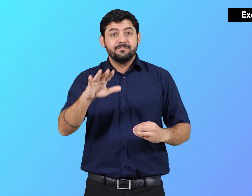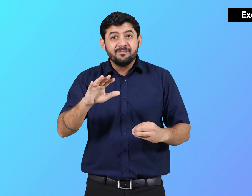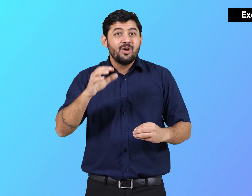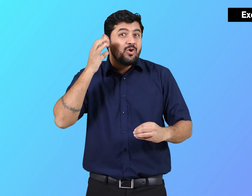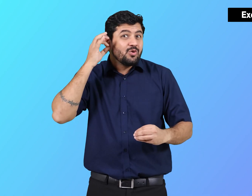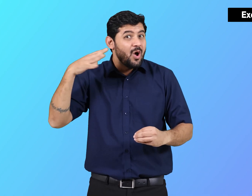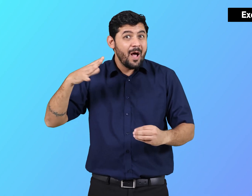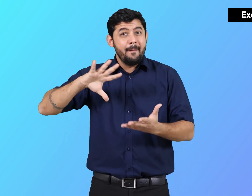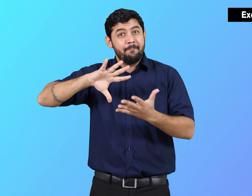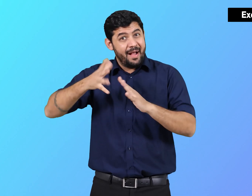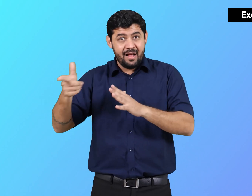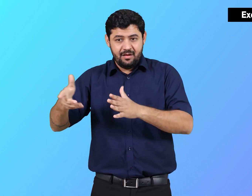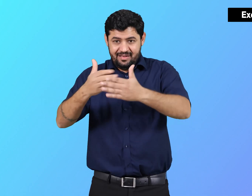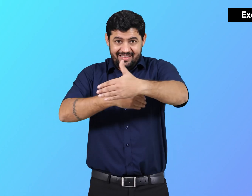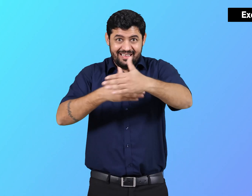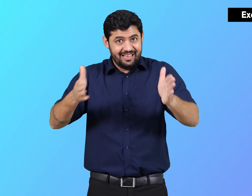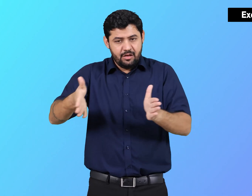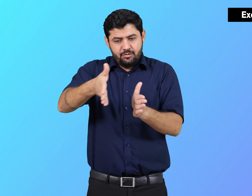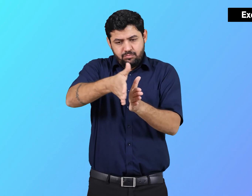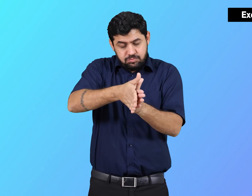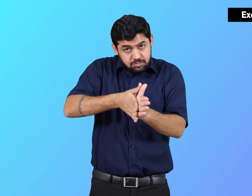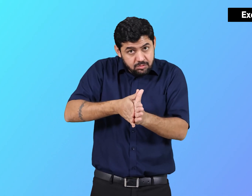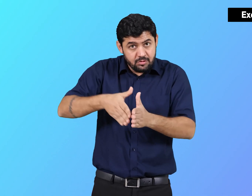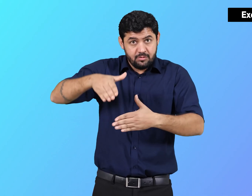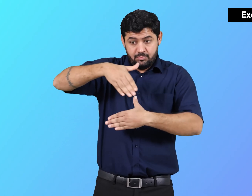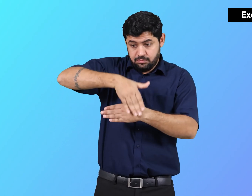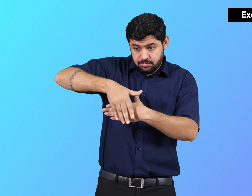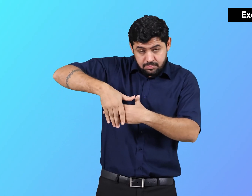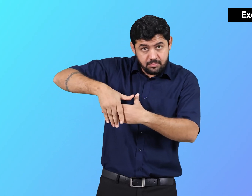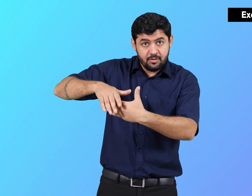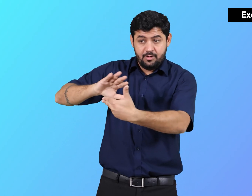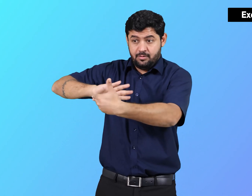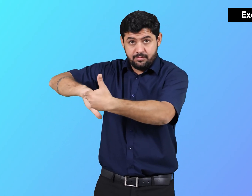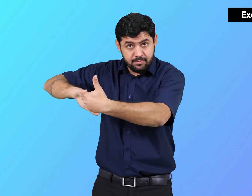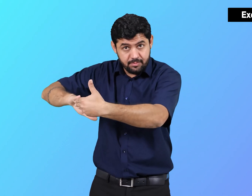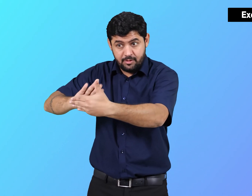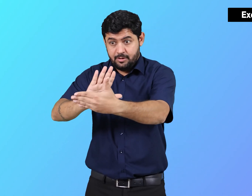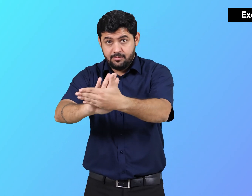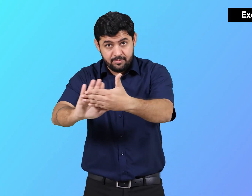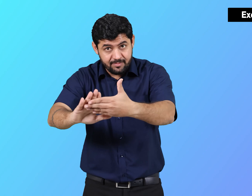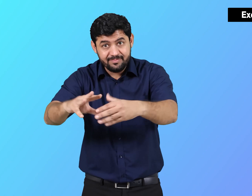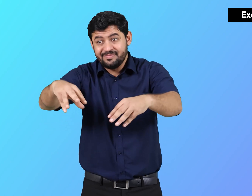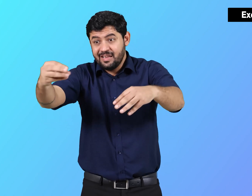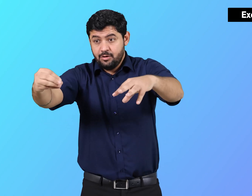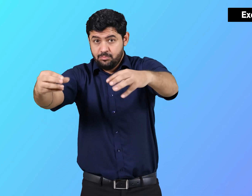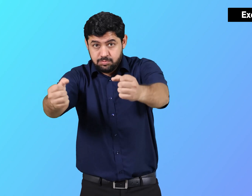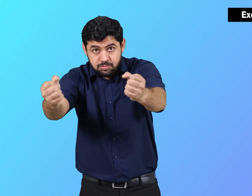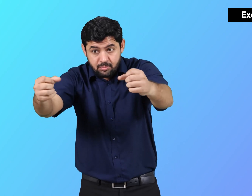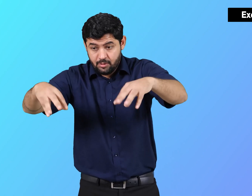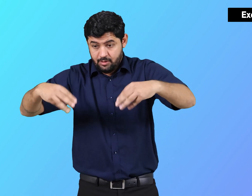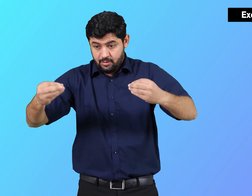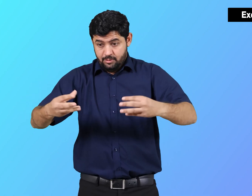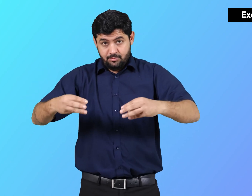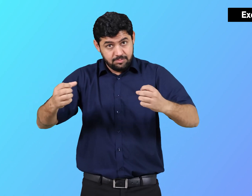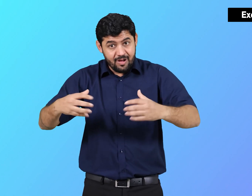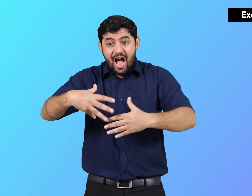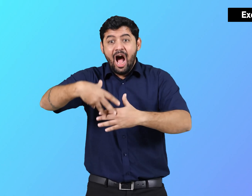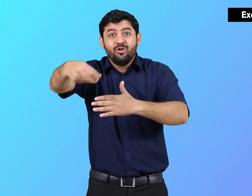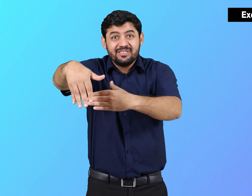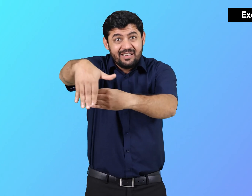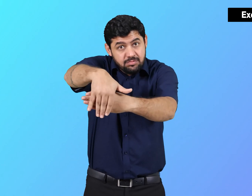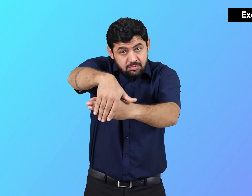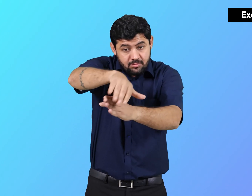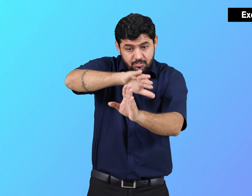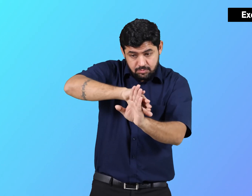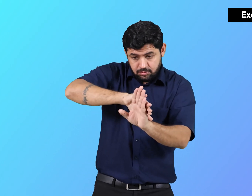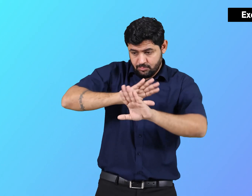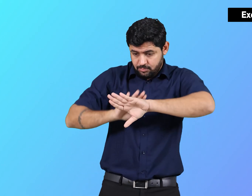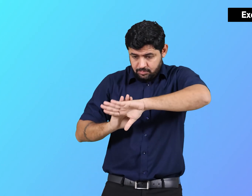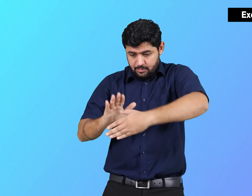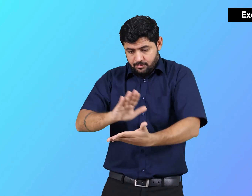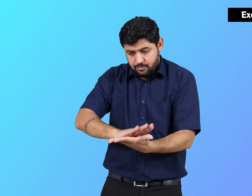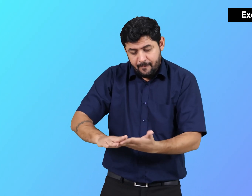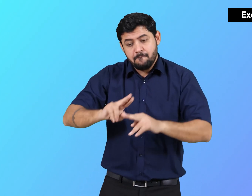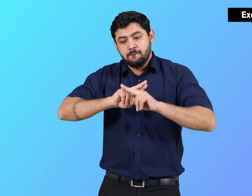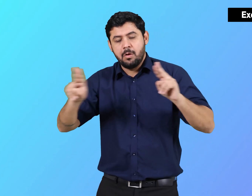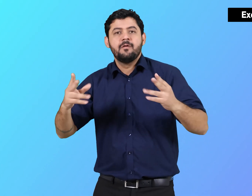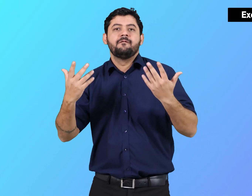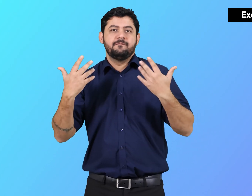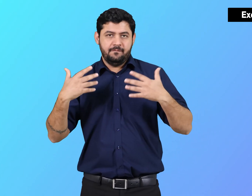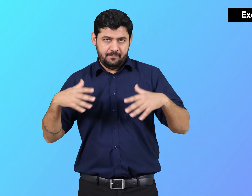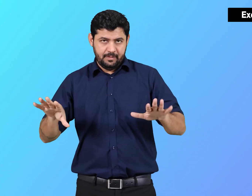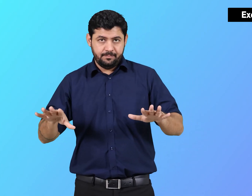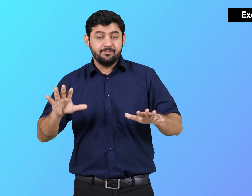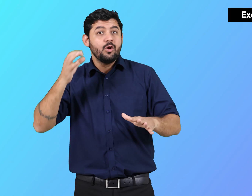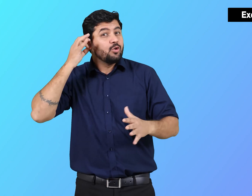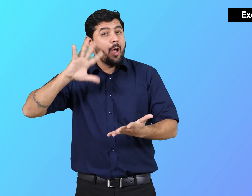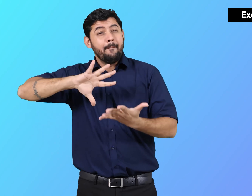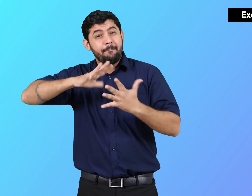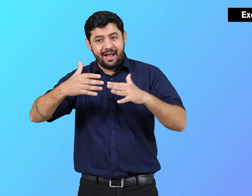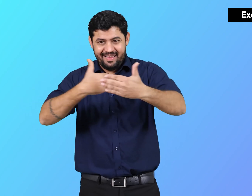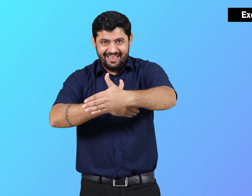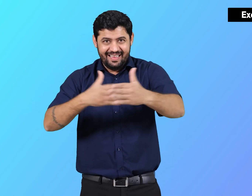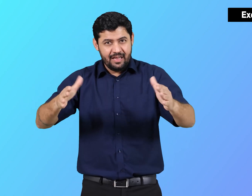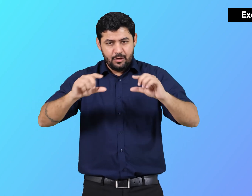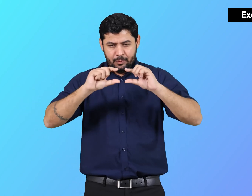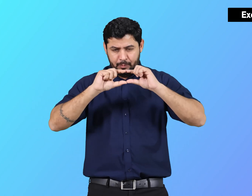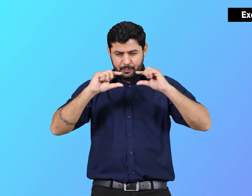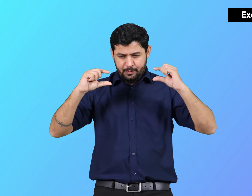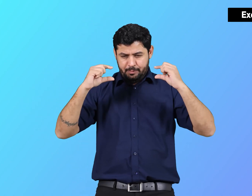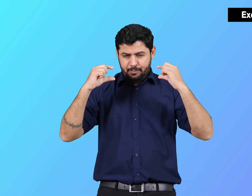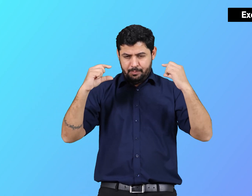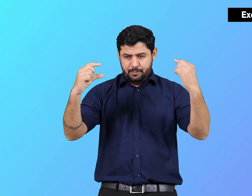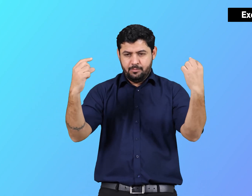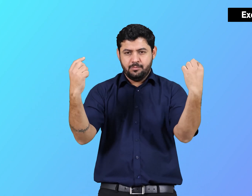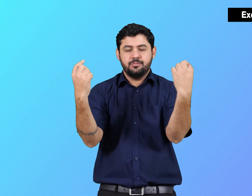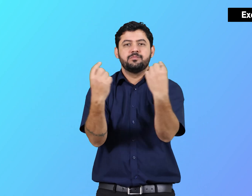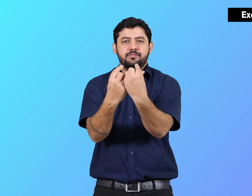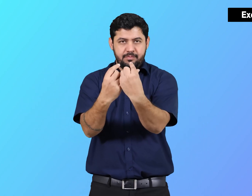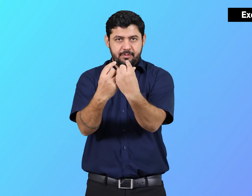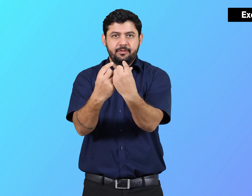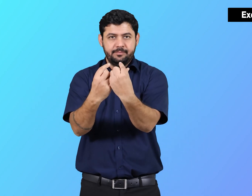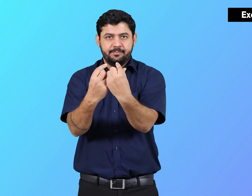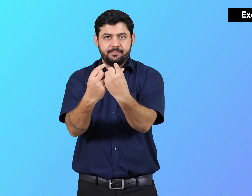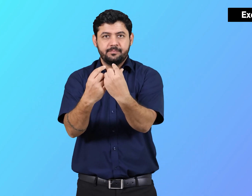He covered the top, all the sides and the horns with pure gold. Then he put gold trim around the altar.